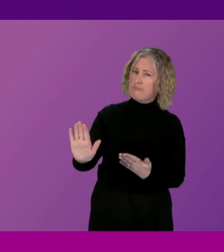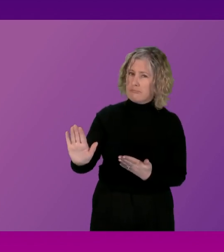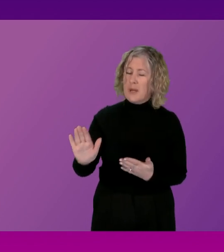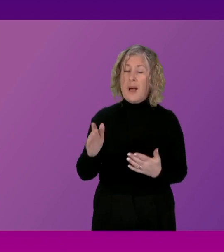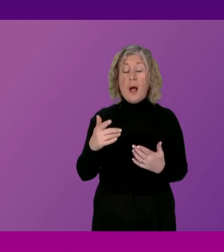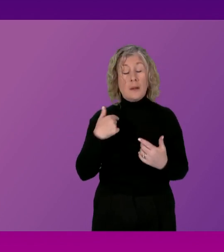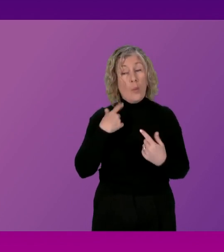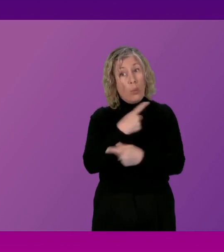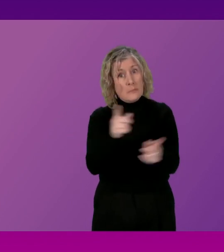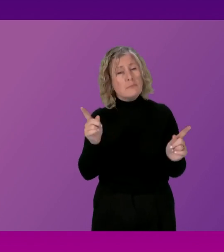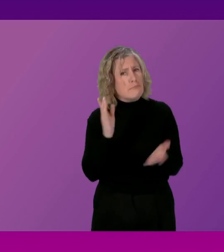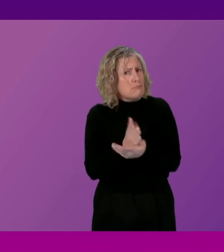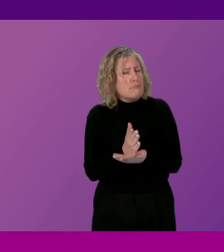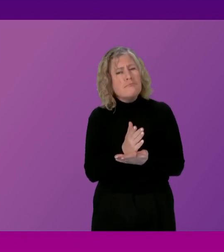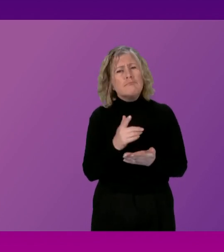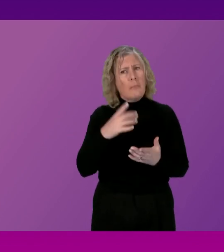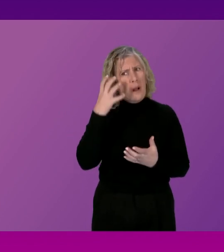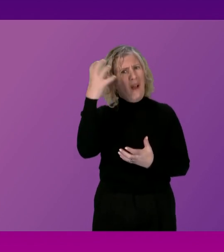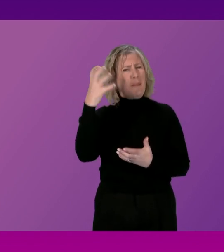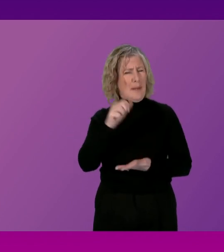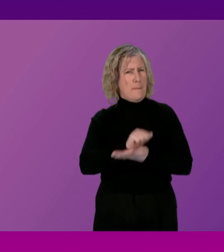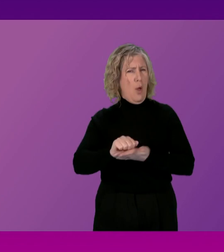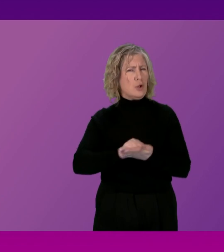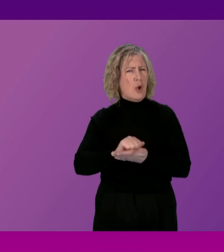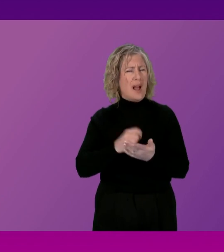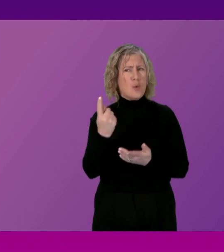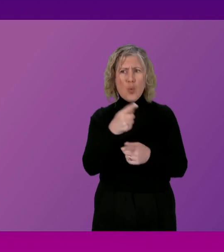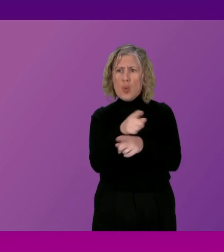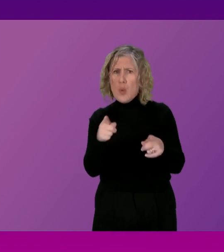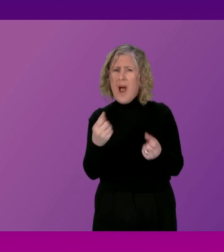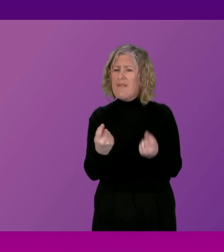The Government apologises to those families who were bereaved by Covid for any anxiety